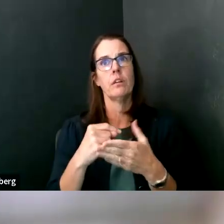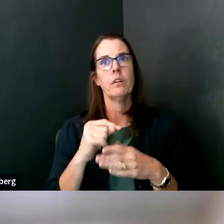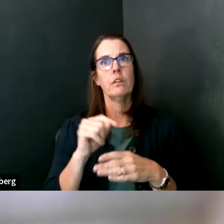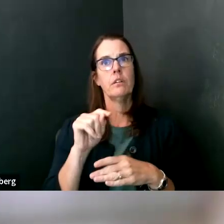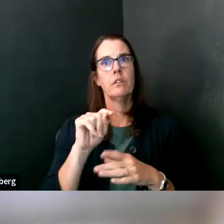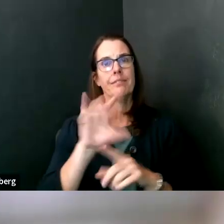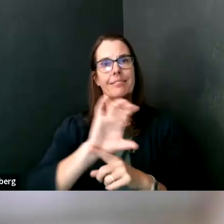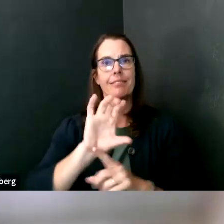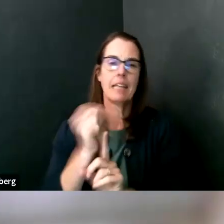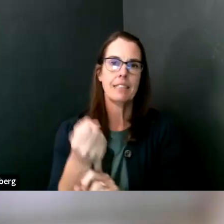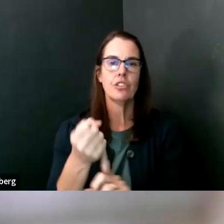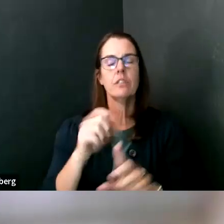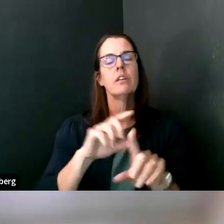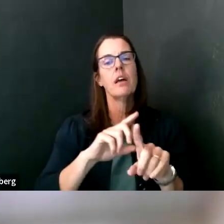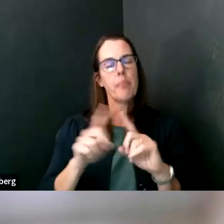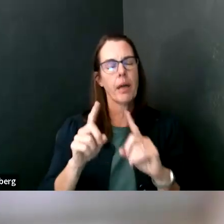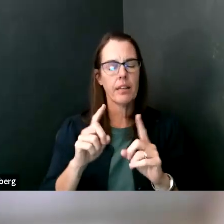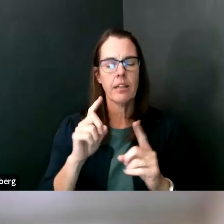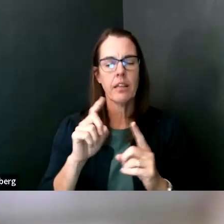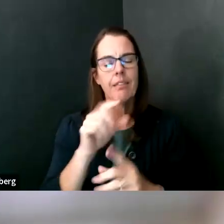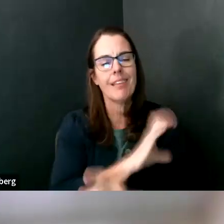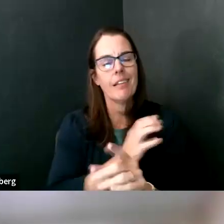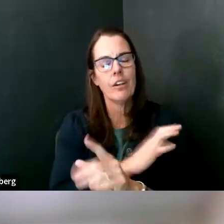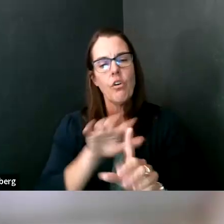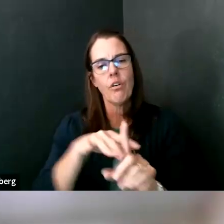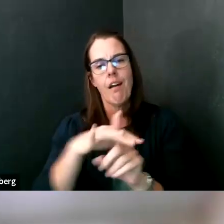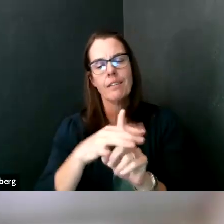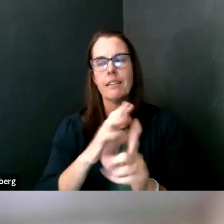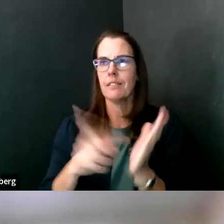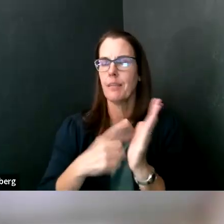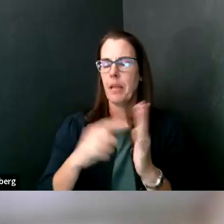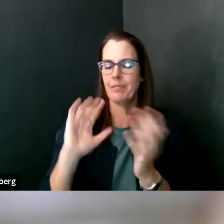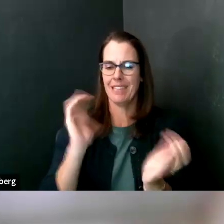populations, disease stage, or clinical context, the comparison sometimes breaks down. When a drug